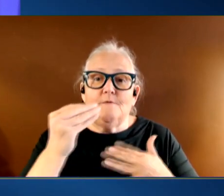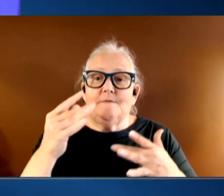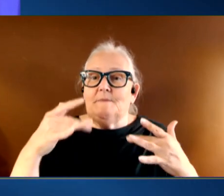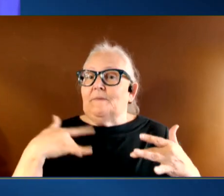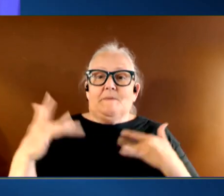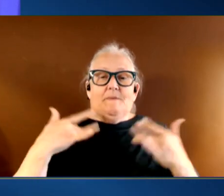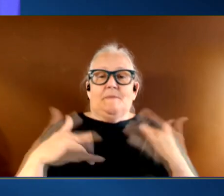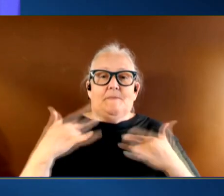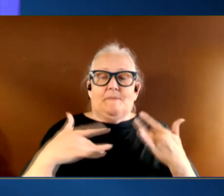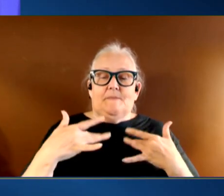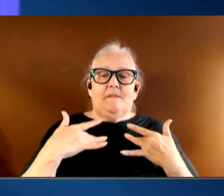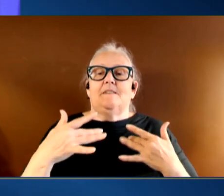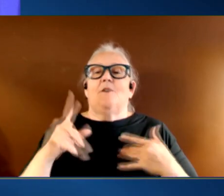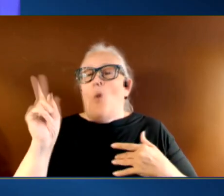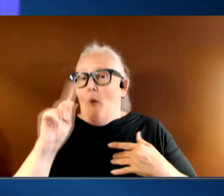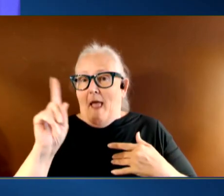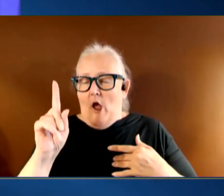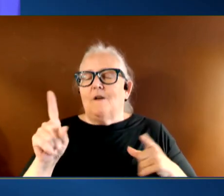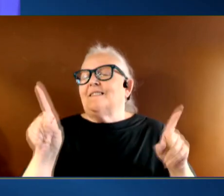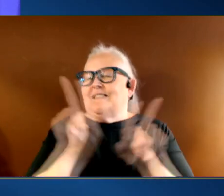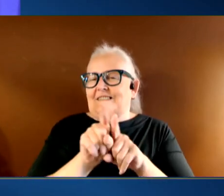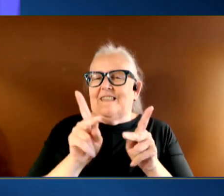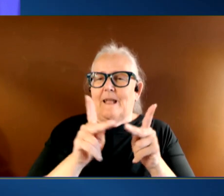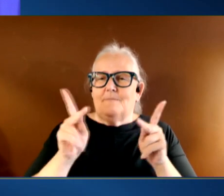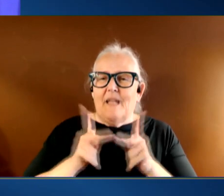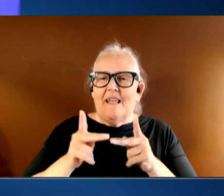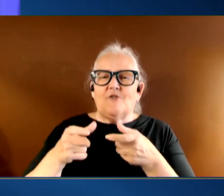it's in the same location where pastries were this morning. You're going to go out,